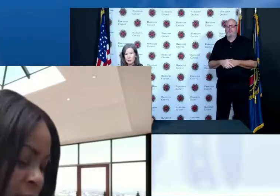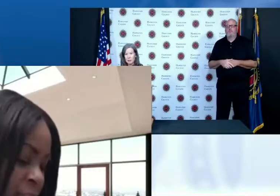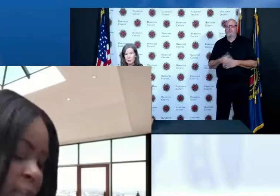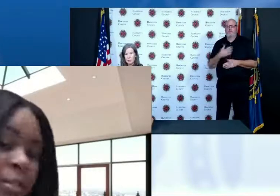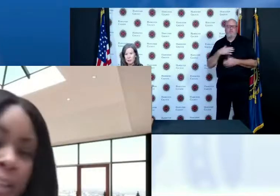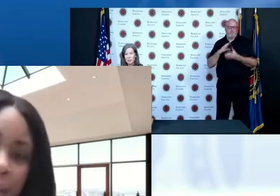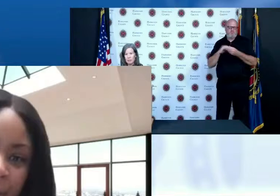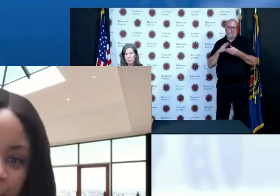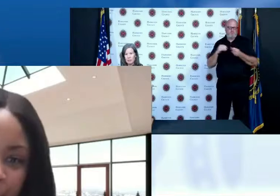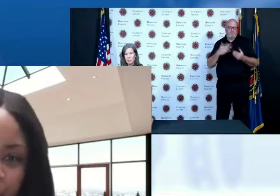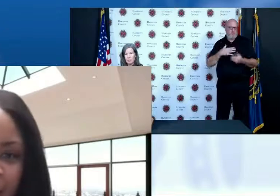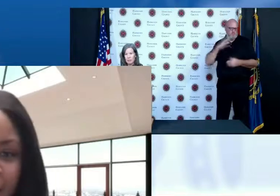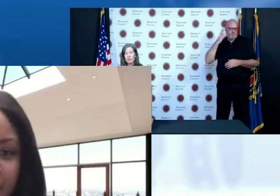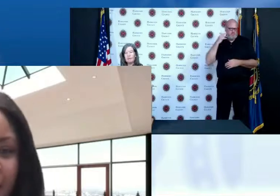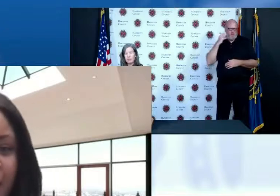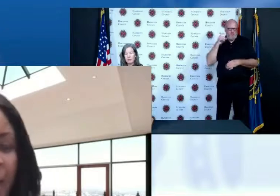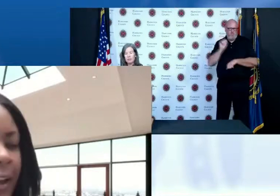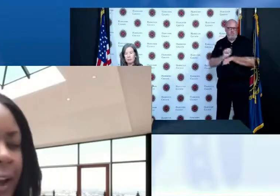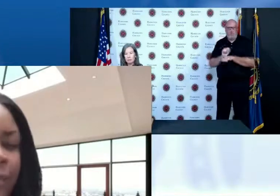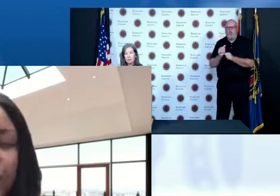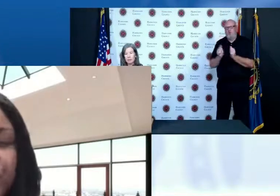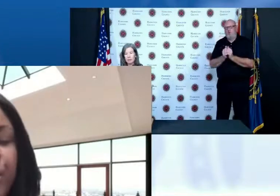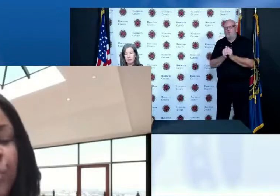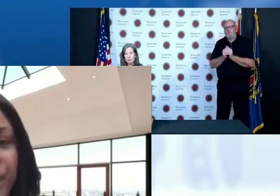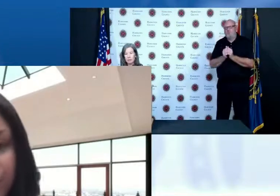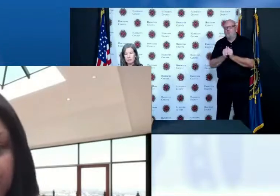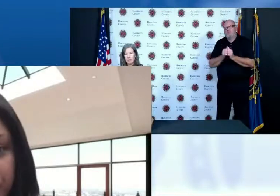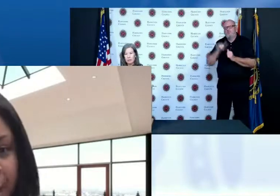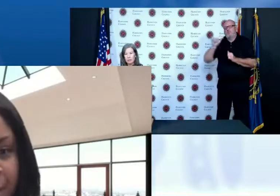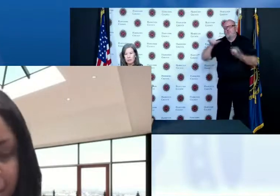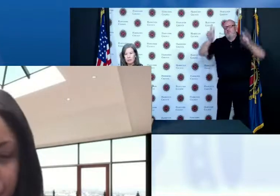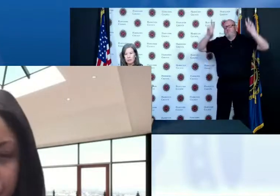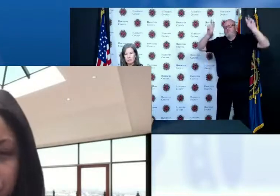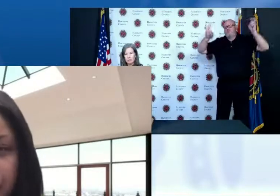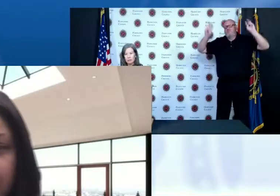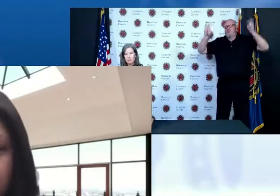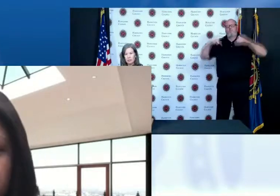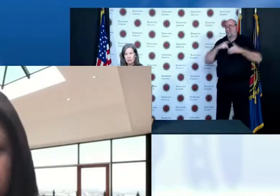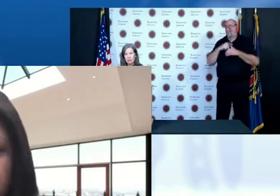Closing the Health Gap and I've learned so much over the past year of how important it is for